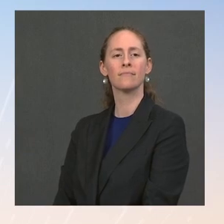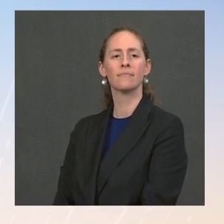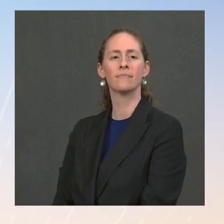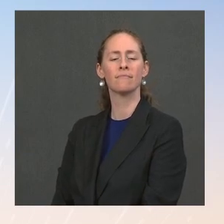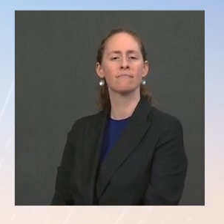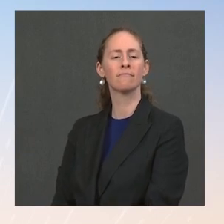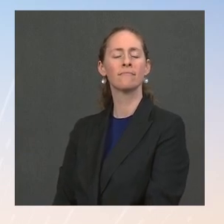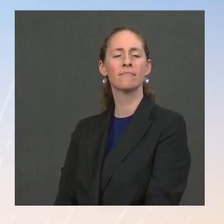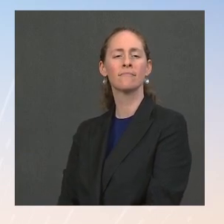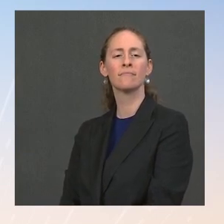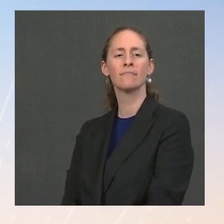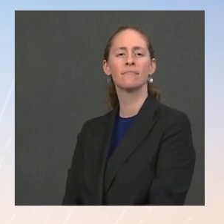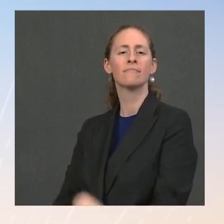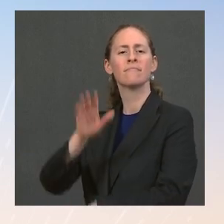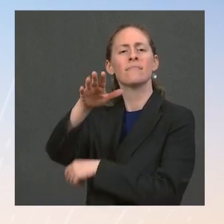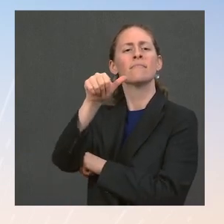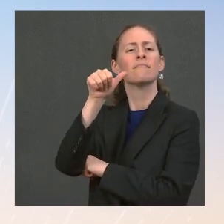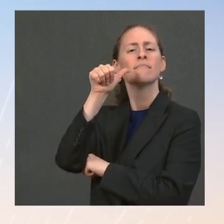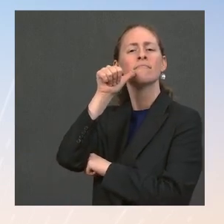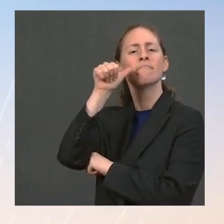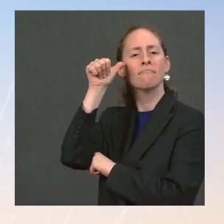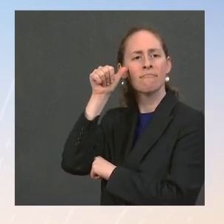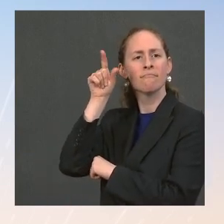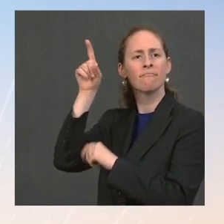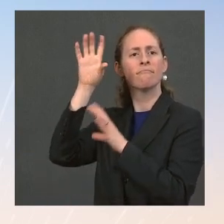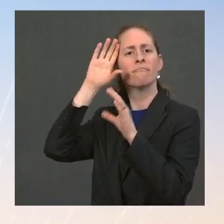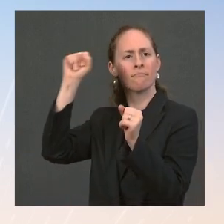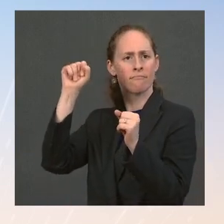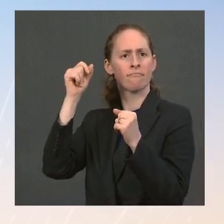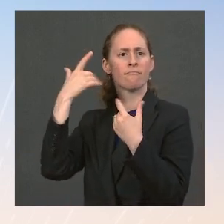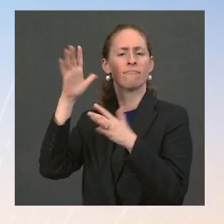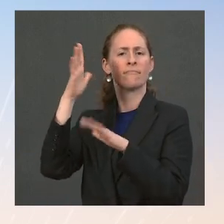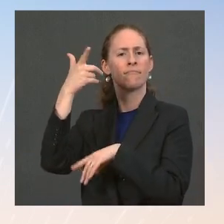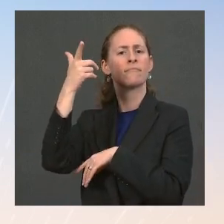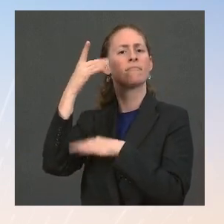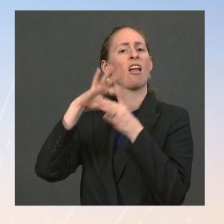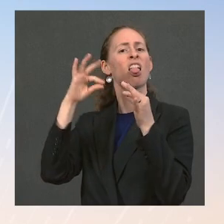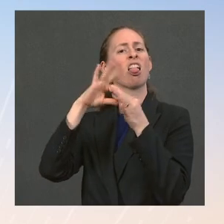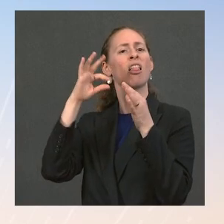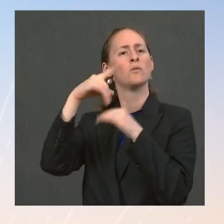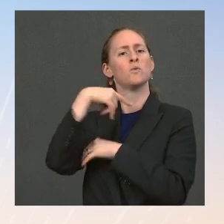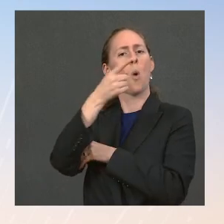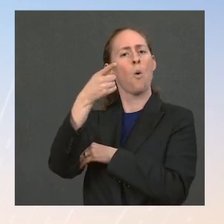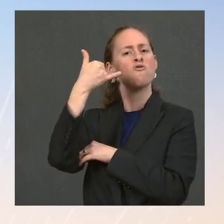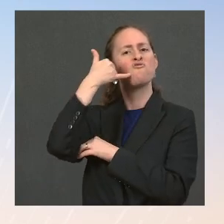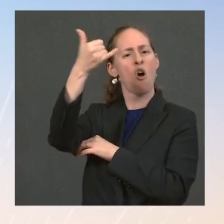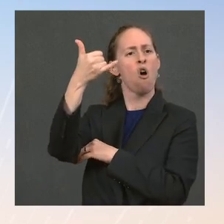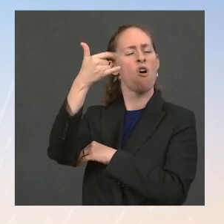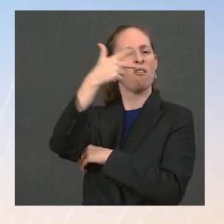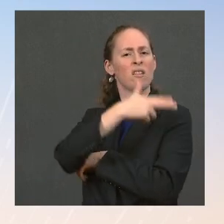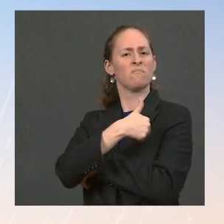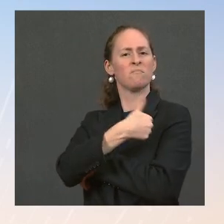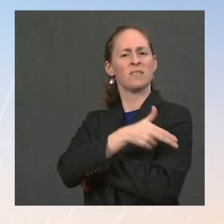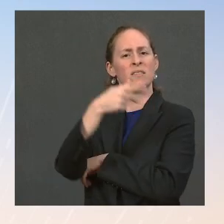a Pennsylvania hospital to ask the desk receiving nurse why it was taking so long for a good friend's wife to be seen.